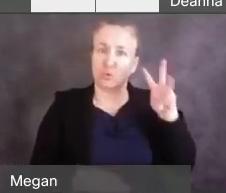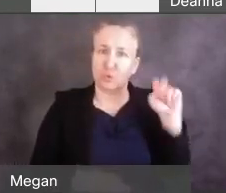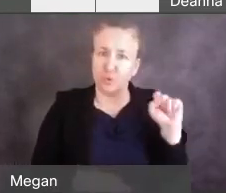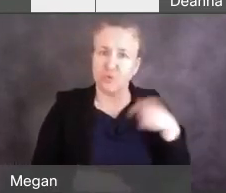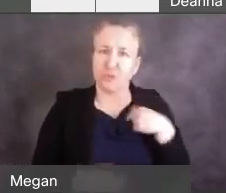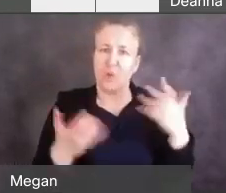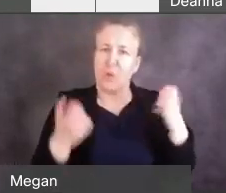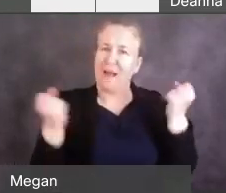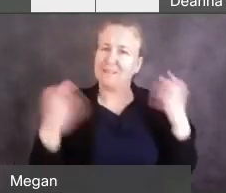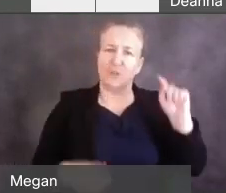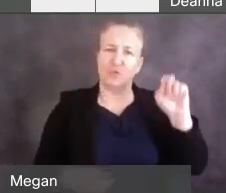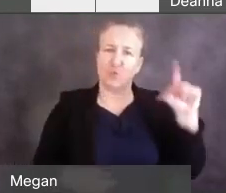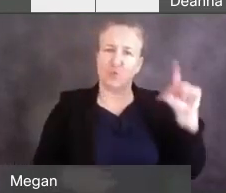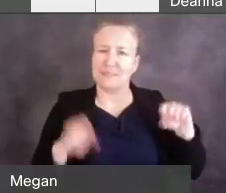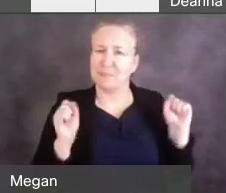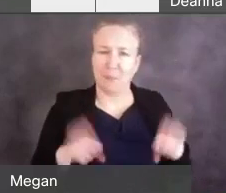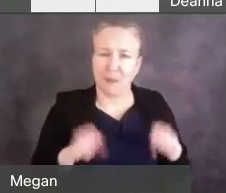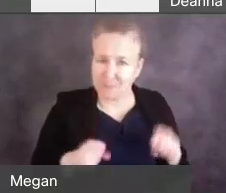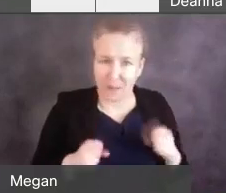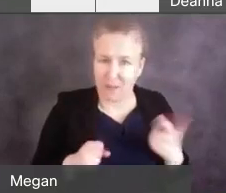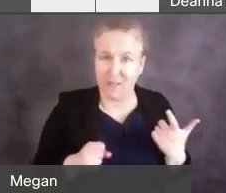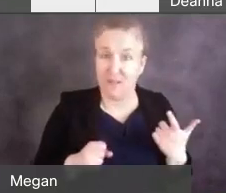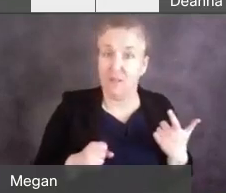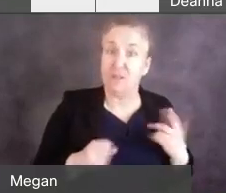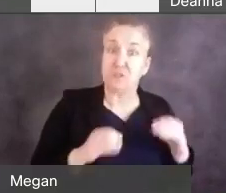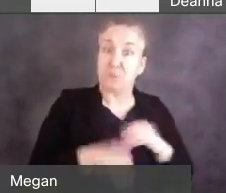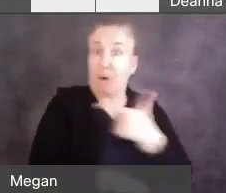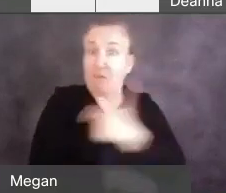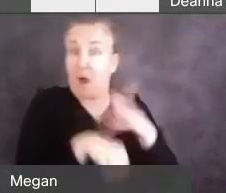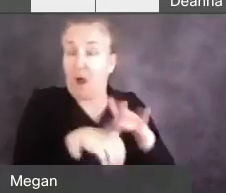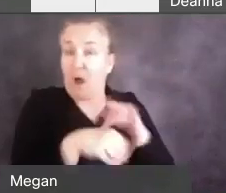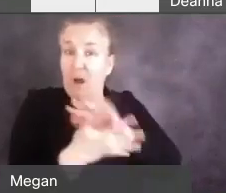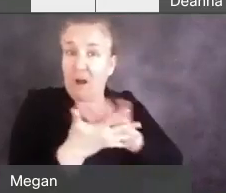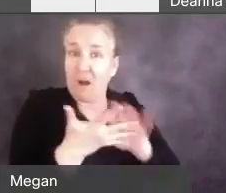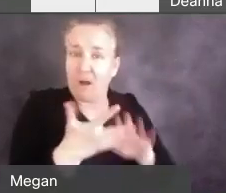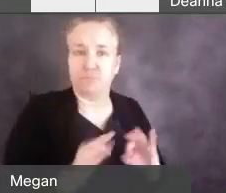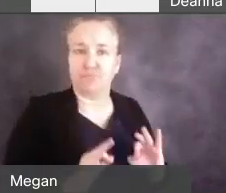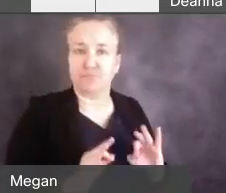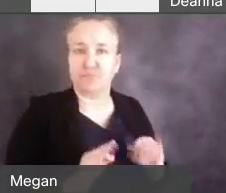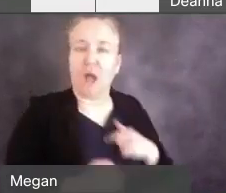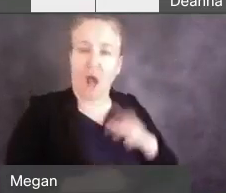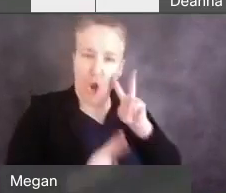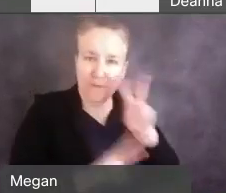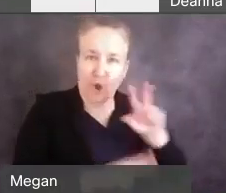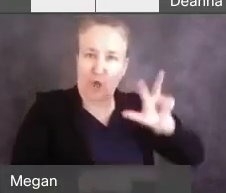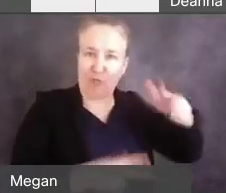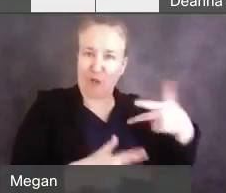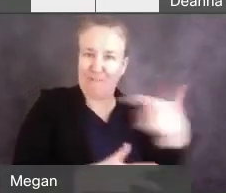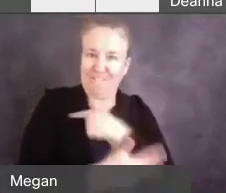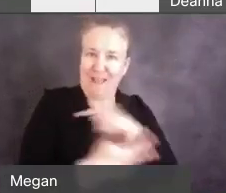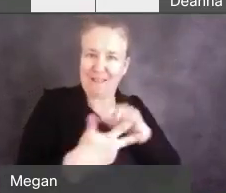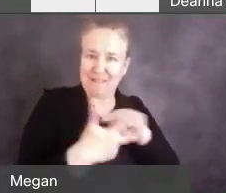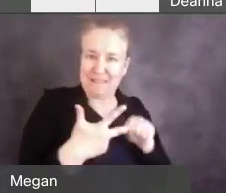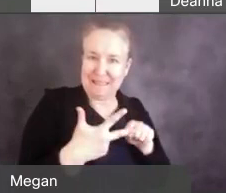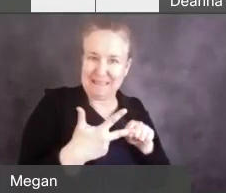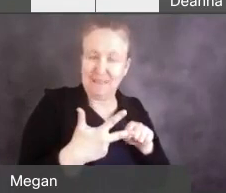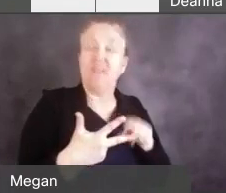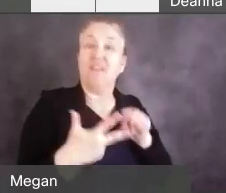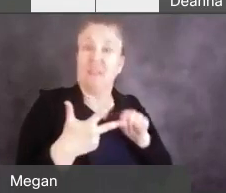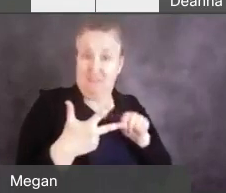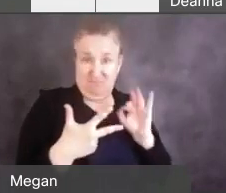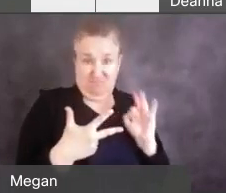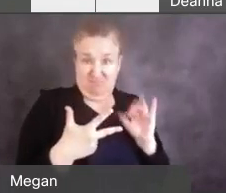we can possibly get. So I look forward to having a third vaccine on our list and a vaccine that requires